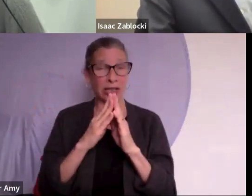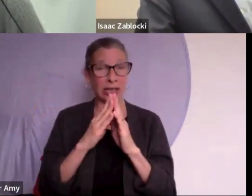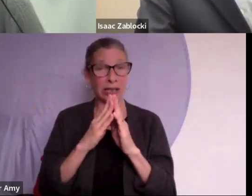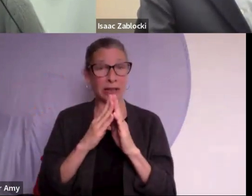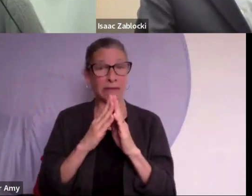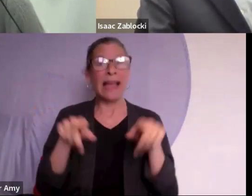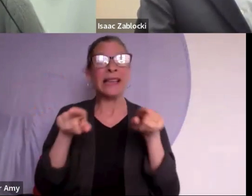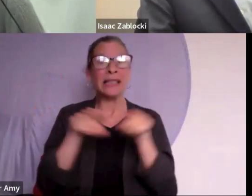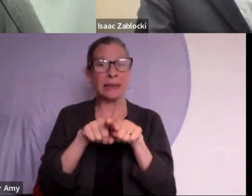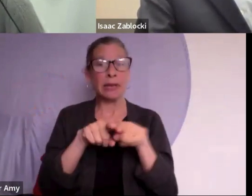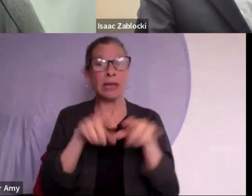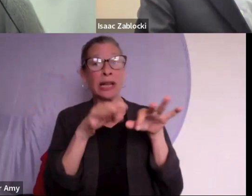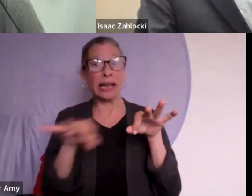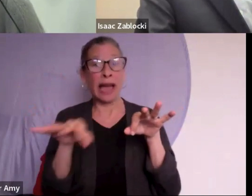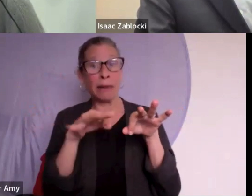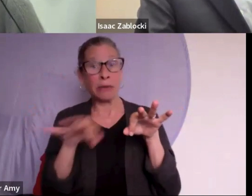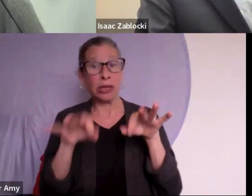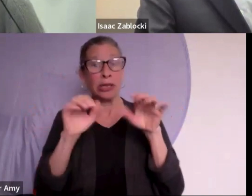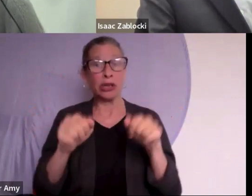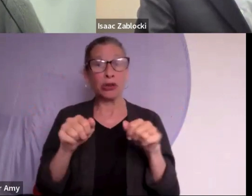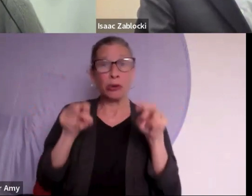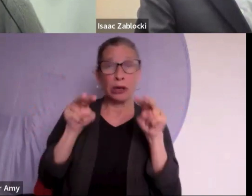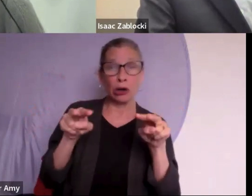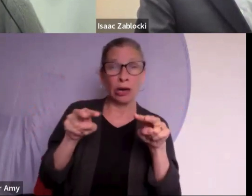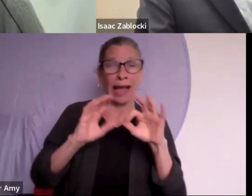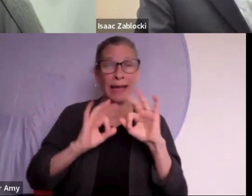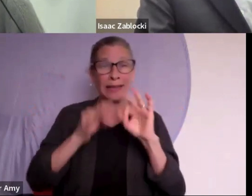captions, you may view the interpreters by selecting